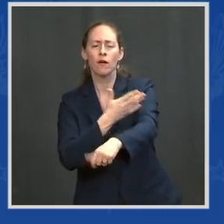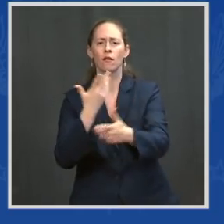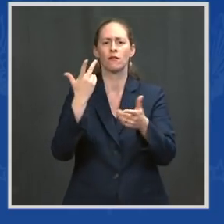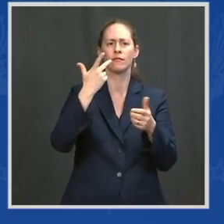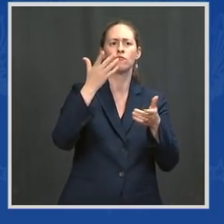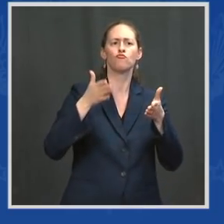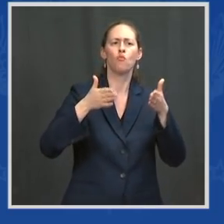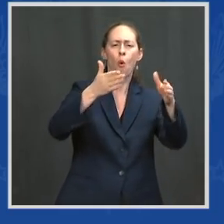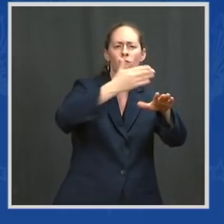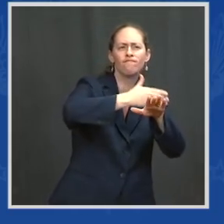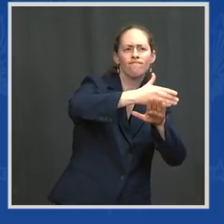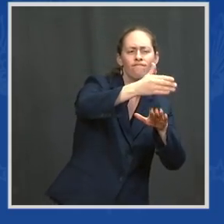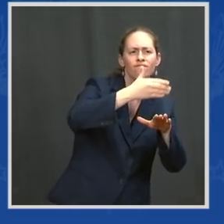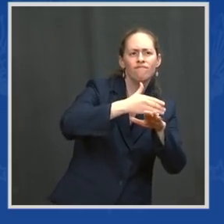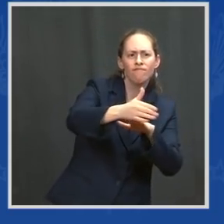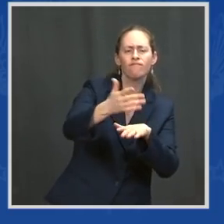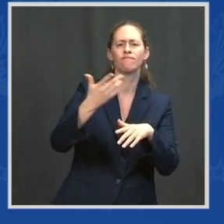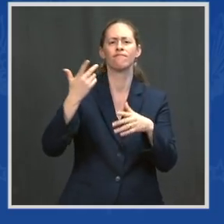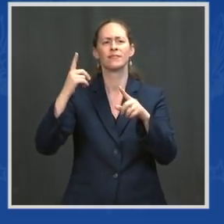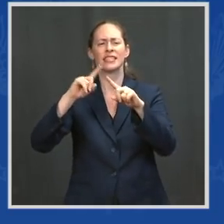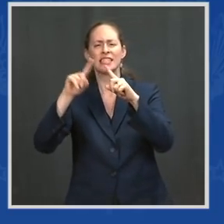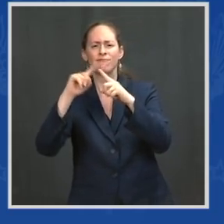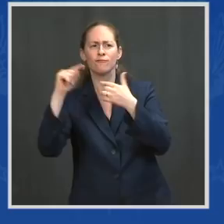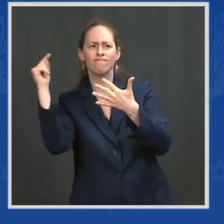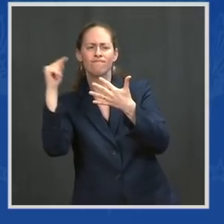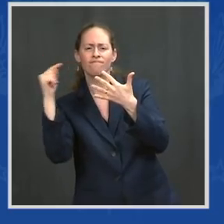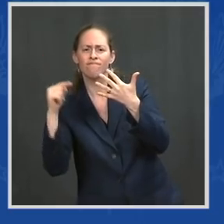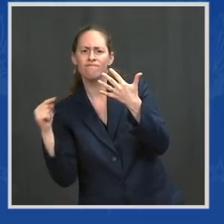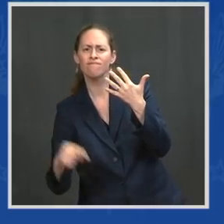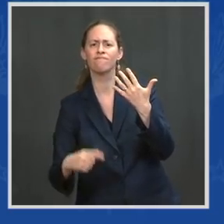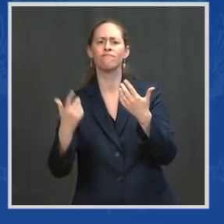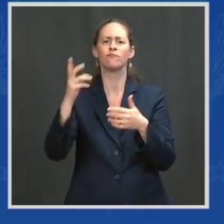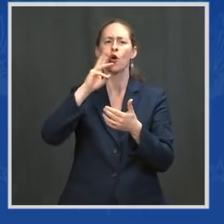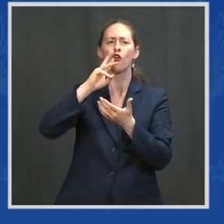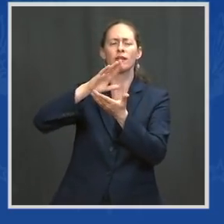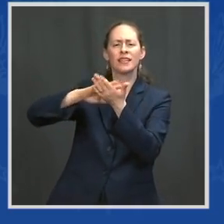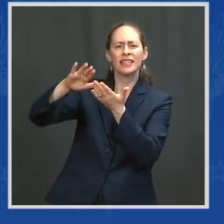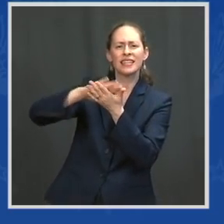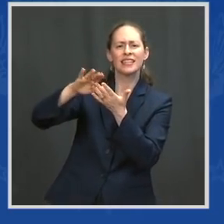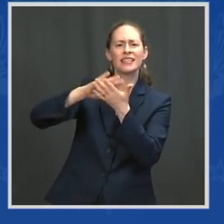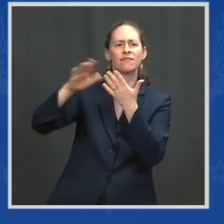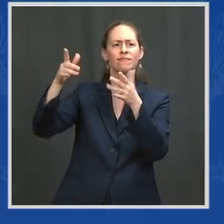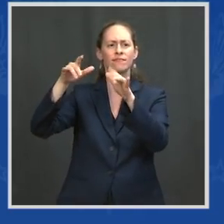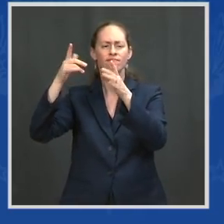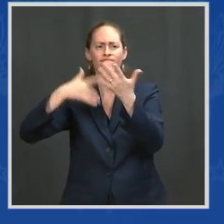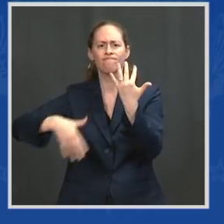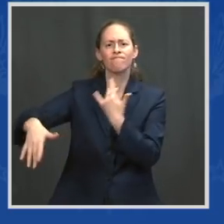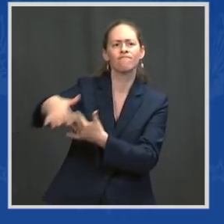and sewage systems and restarting tourism. And I also want to thank you, Mr. President,